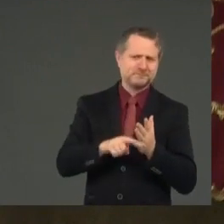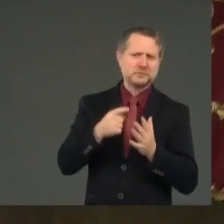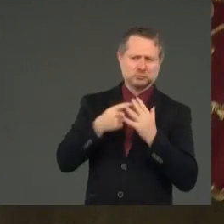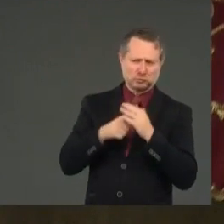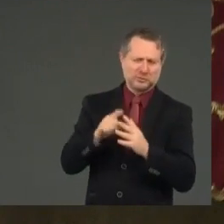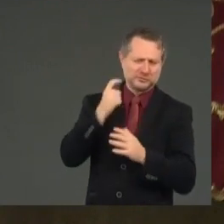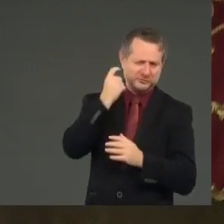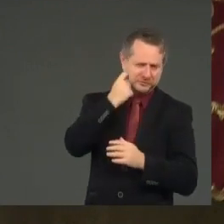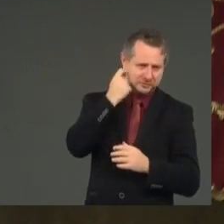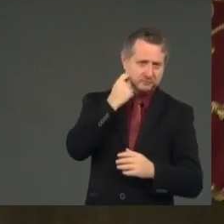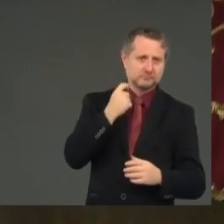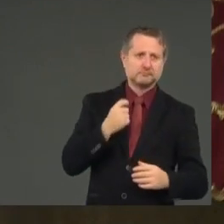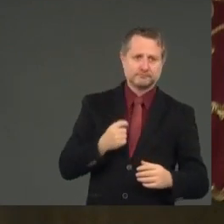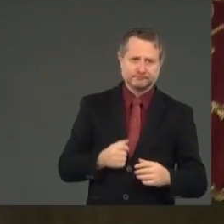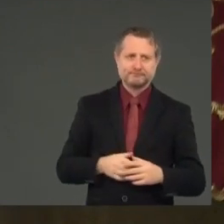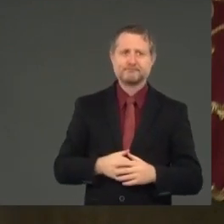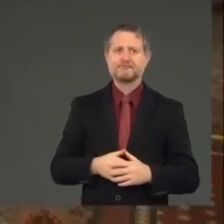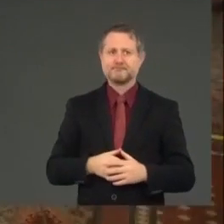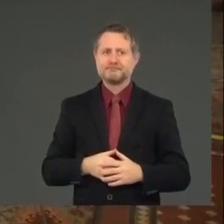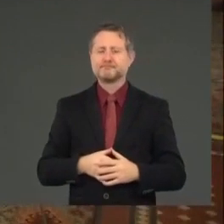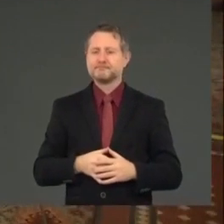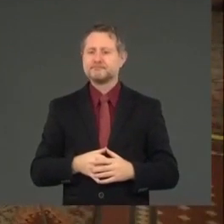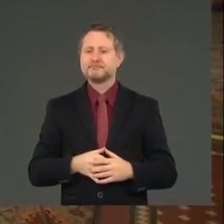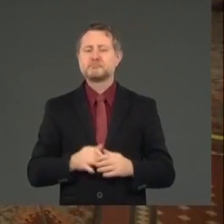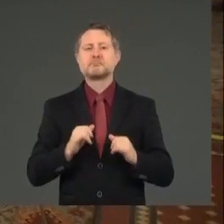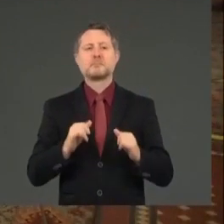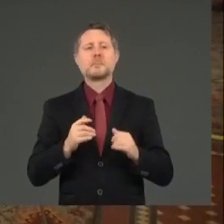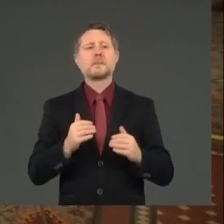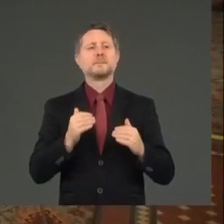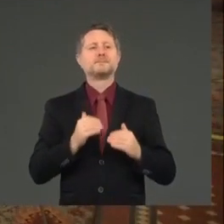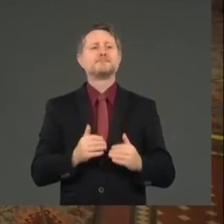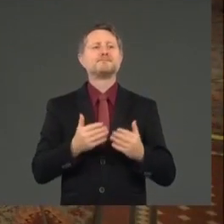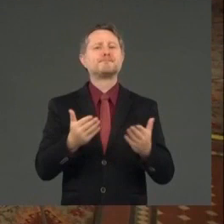PEOPLE WHO WORK IN GROCERY STORES. SO THAT'S JUST GOTTEN UNDER WAY,